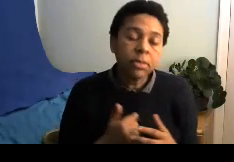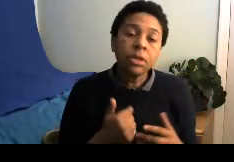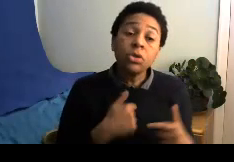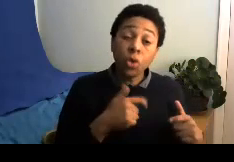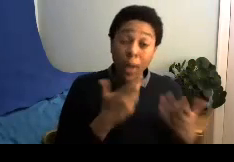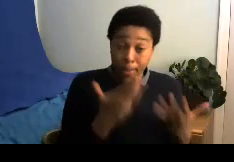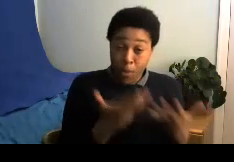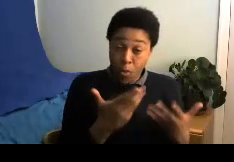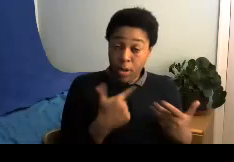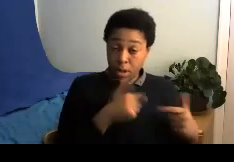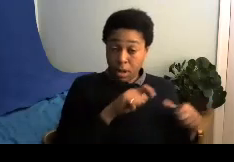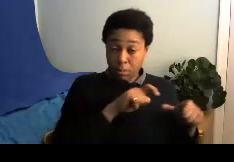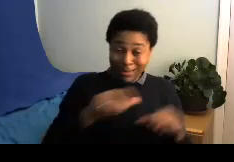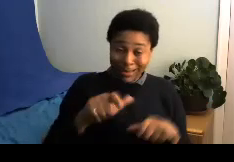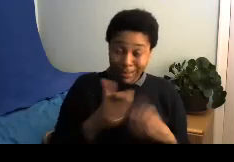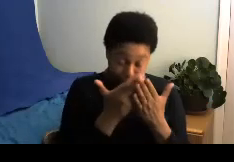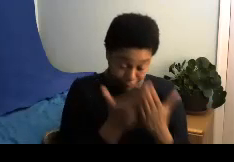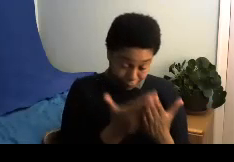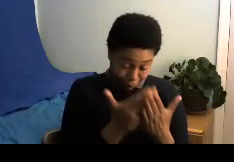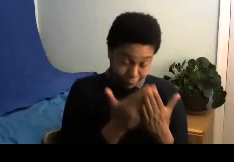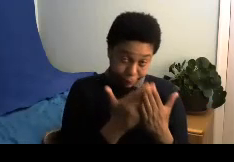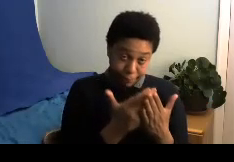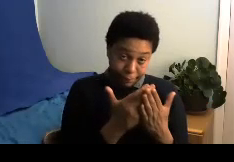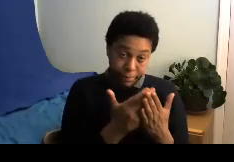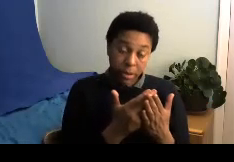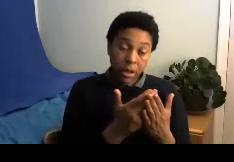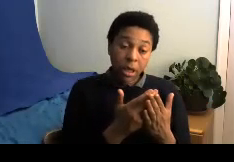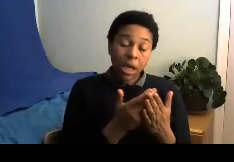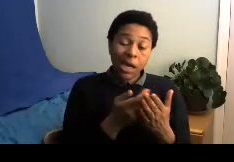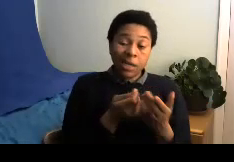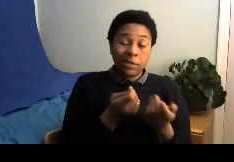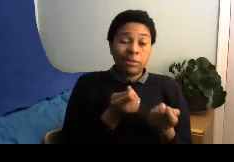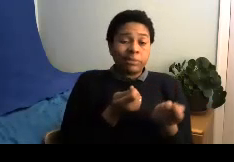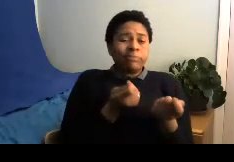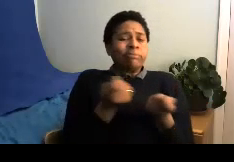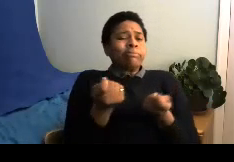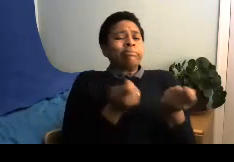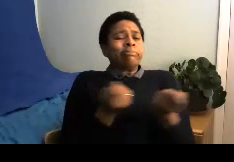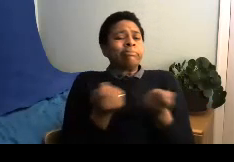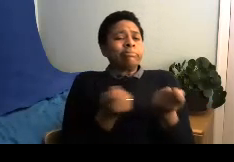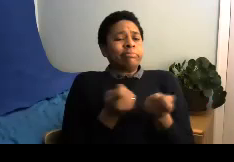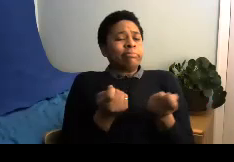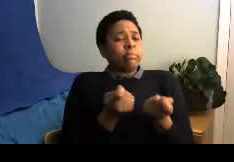and all of that, and dealing with the aftermath of publishing